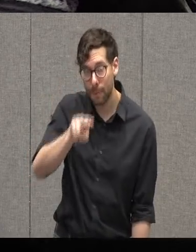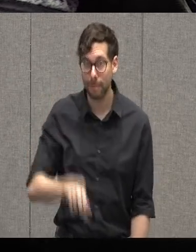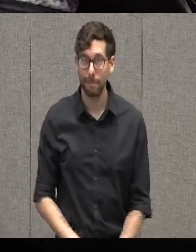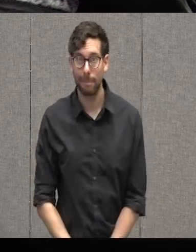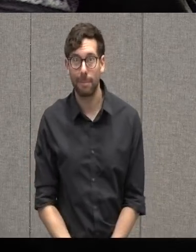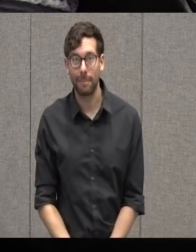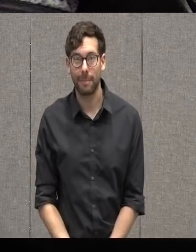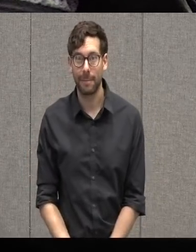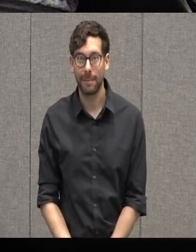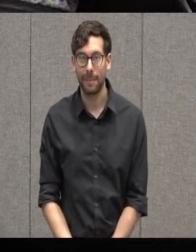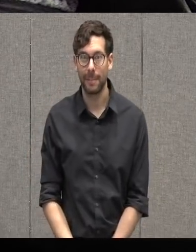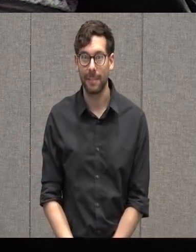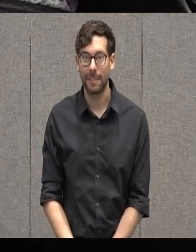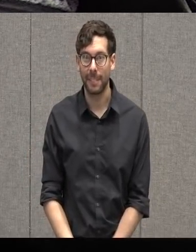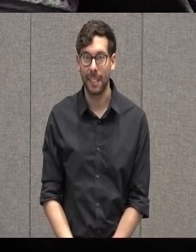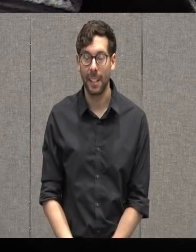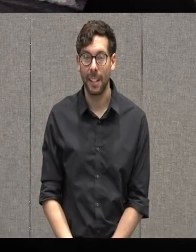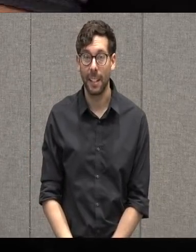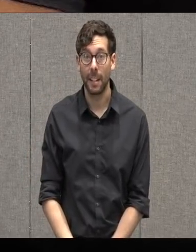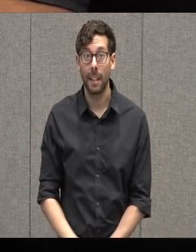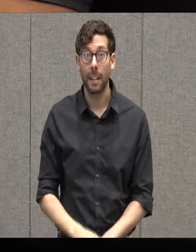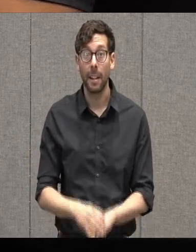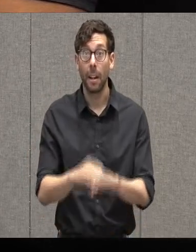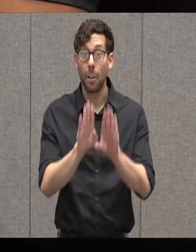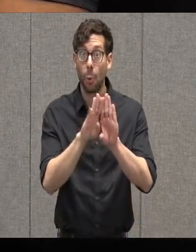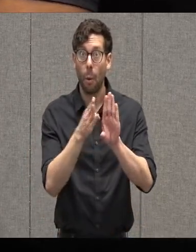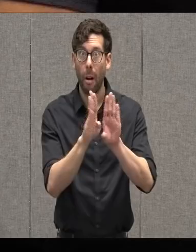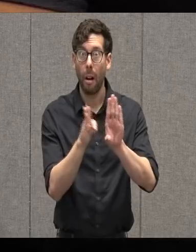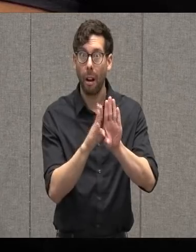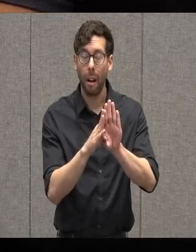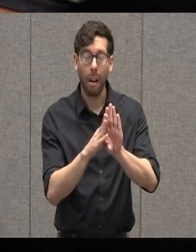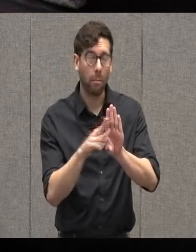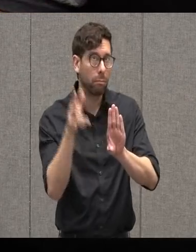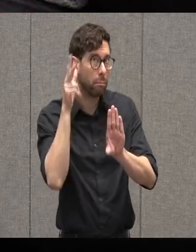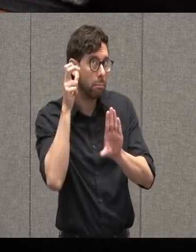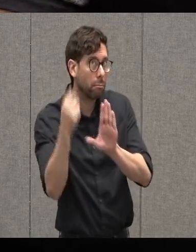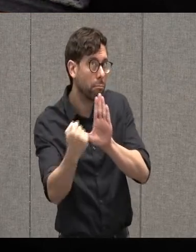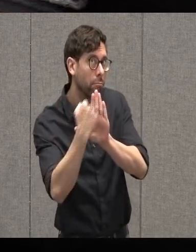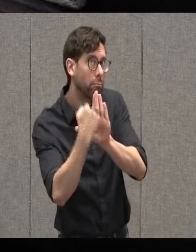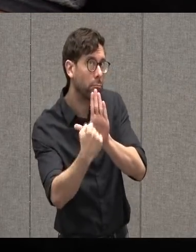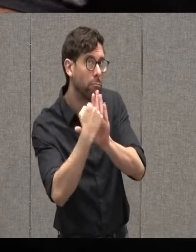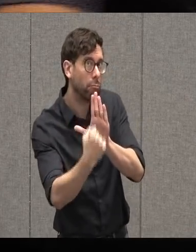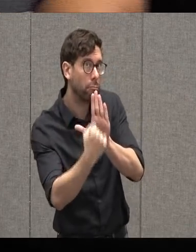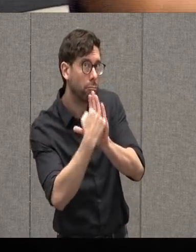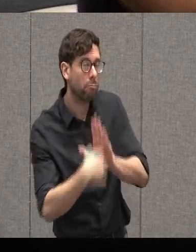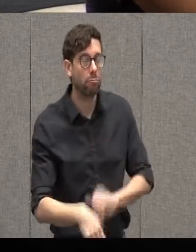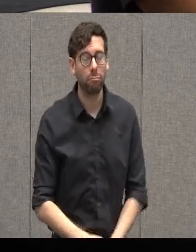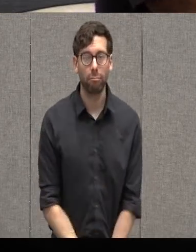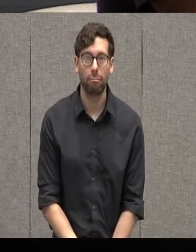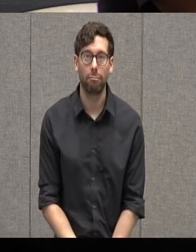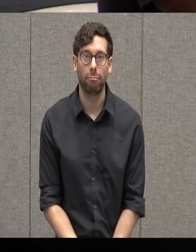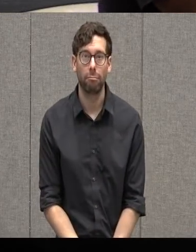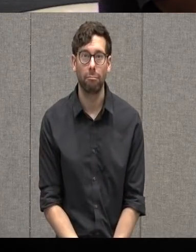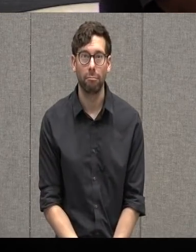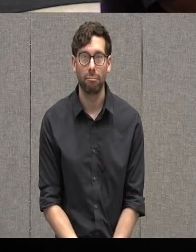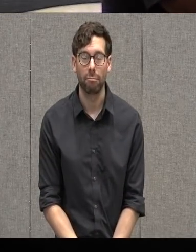There's a knock at the door. (Mr. Ortiz knocking)